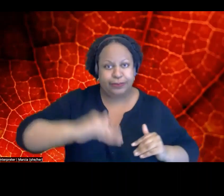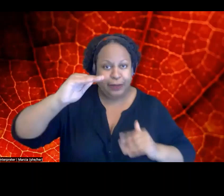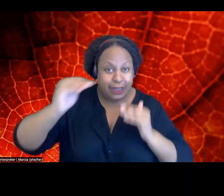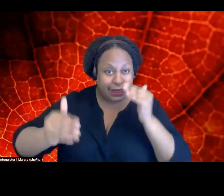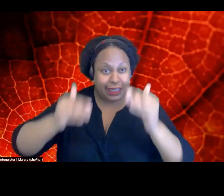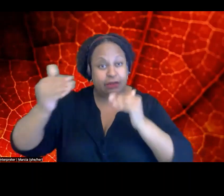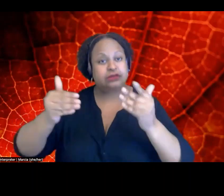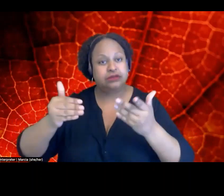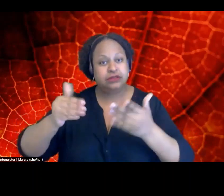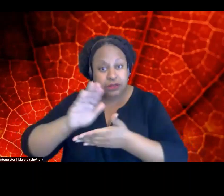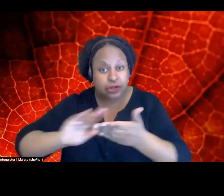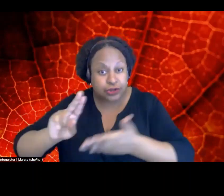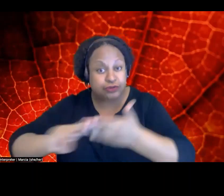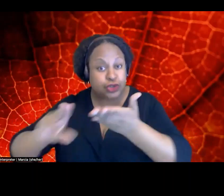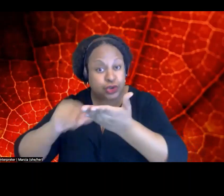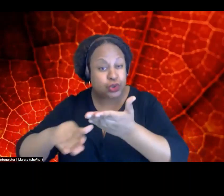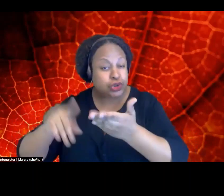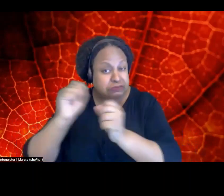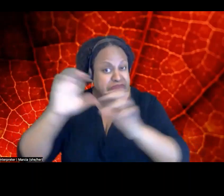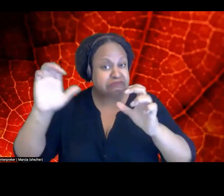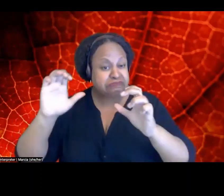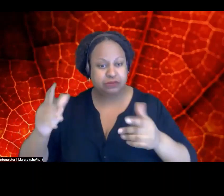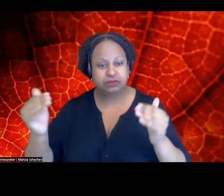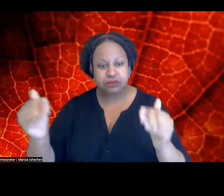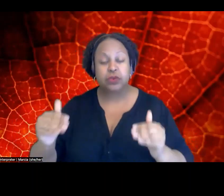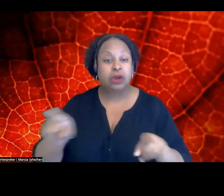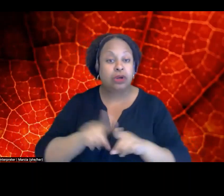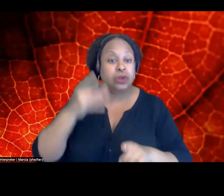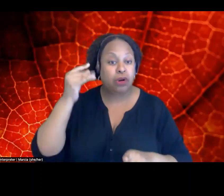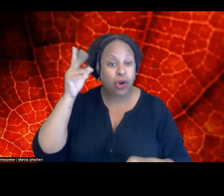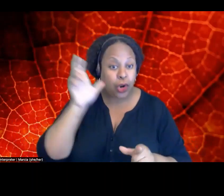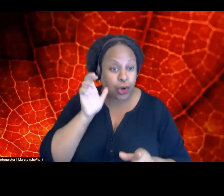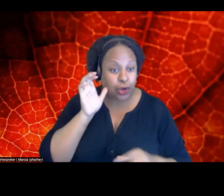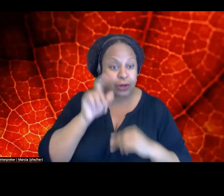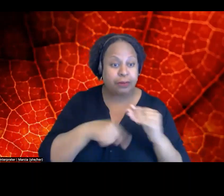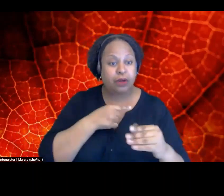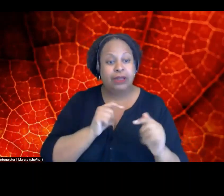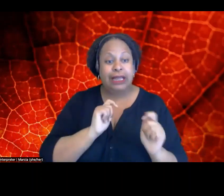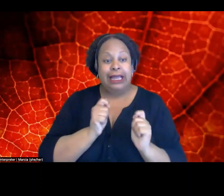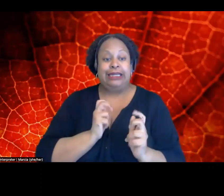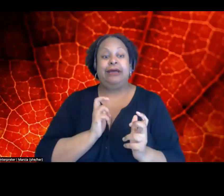We also heard the many ways that adaptive technology can be used in professional placement settings.